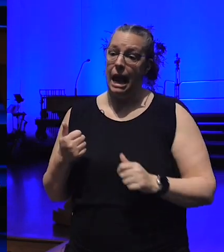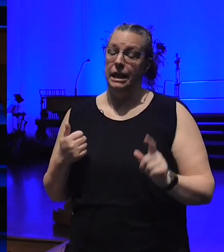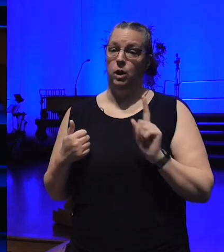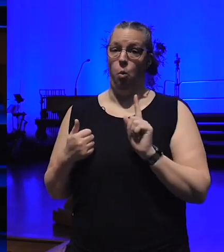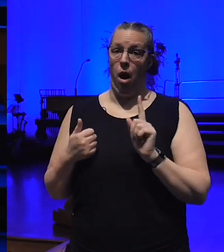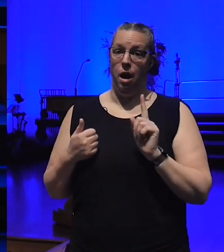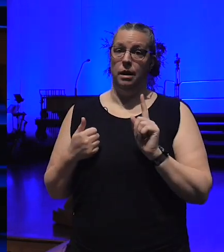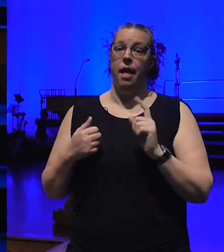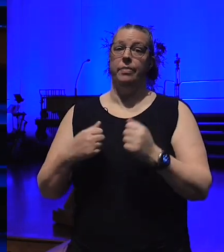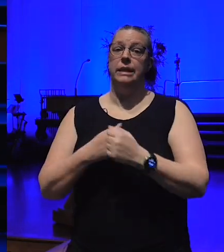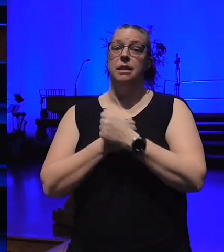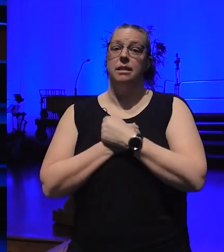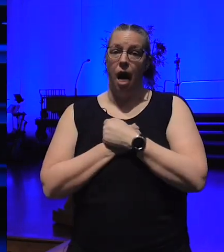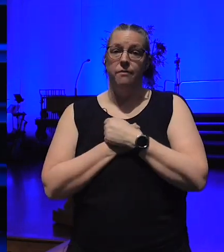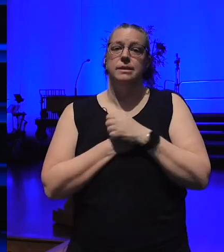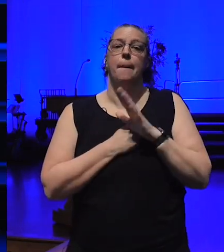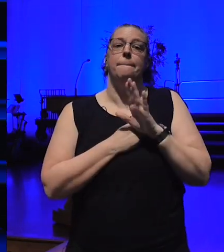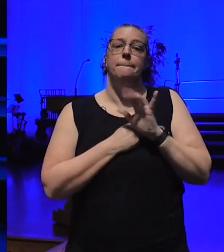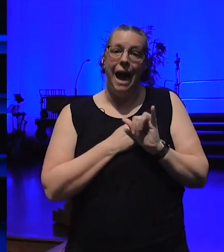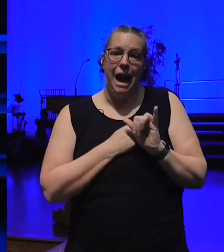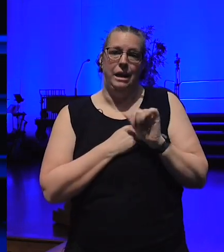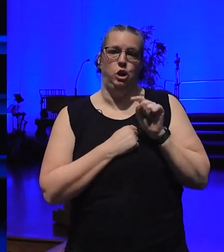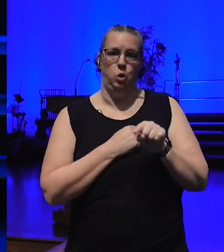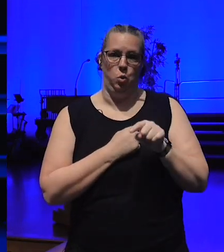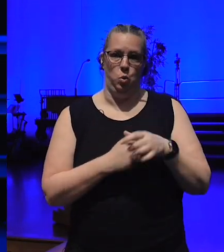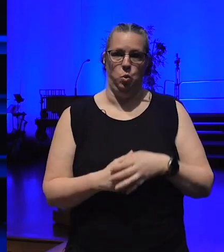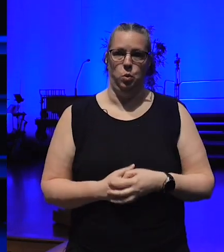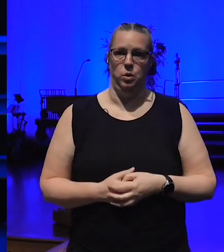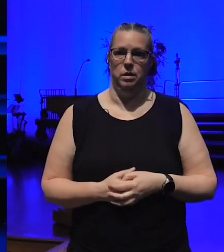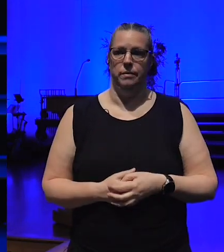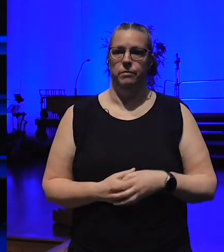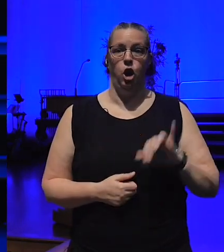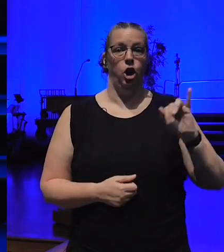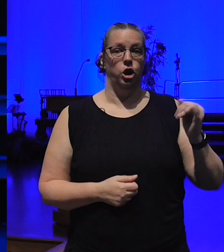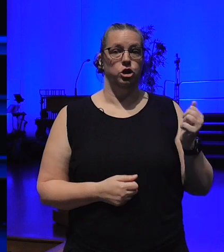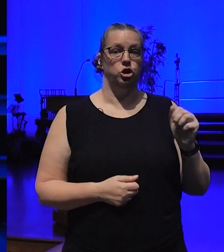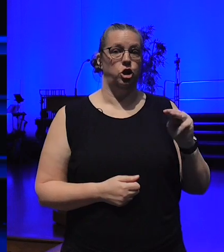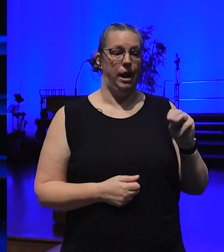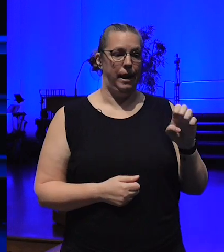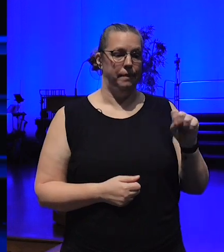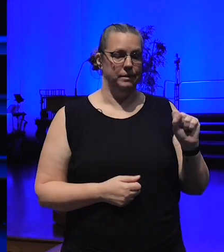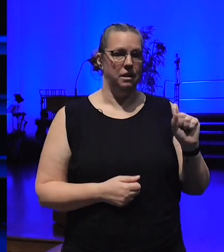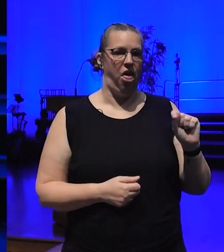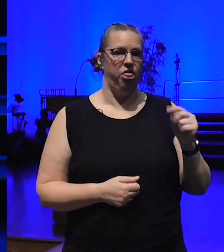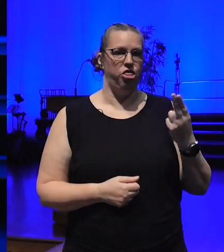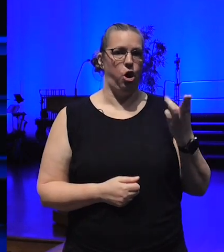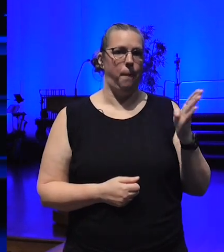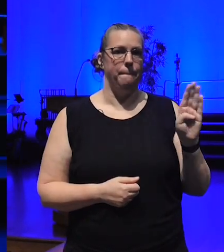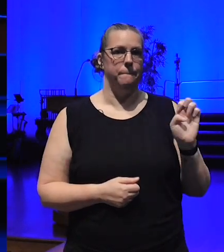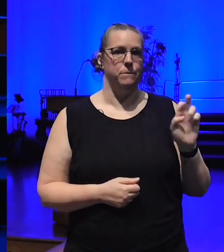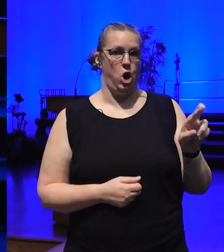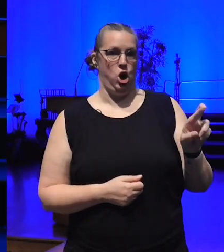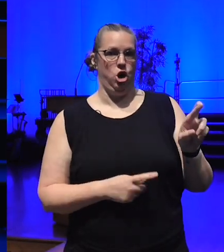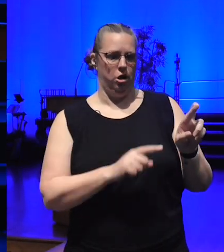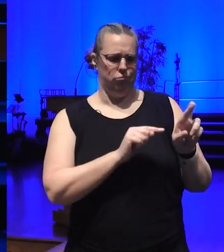that's loved by you James thur another great humorist has my favorite definition of love